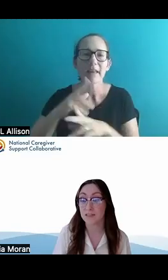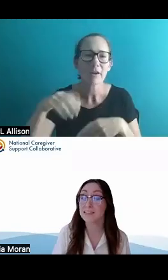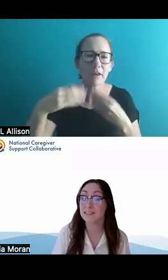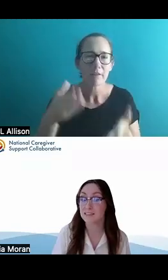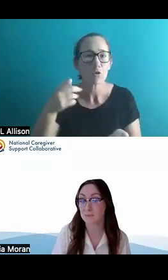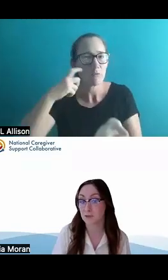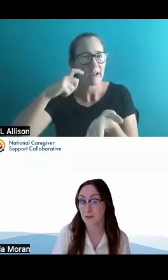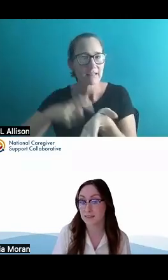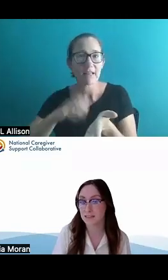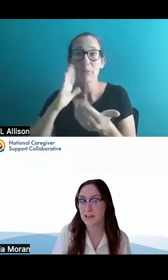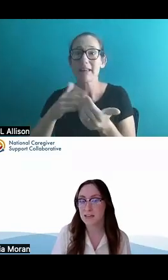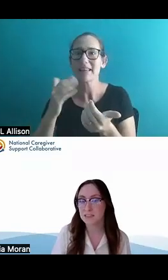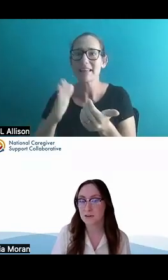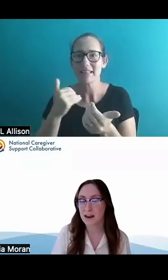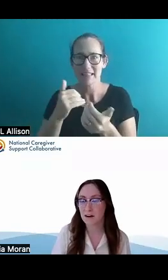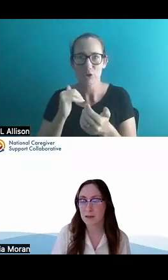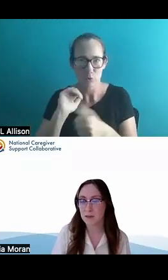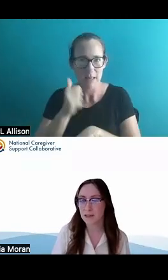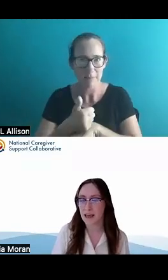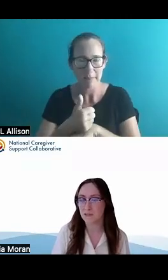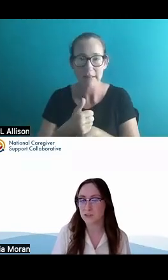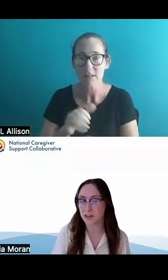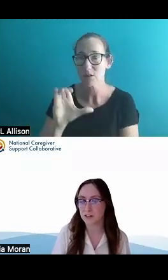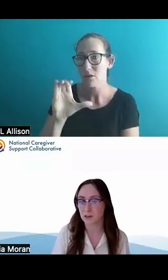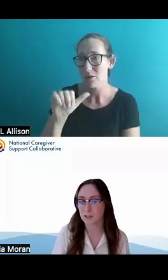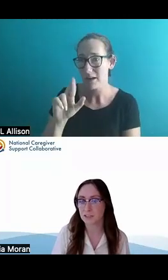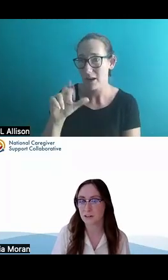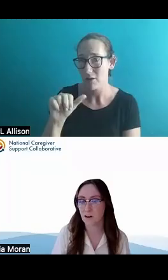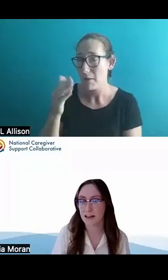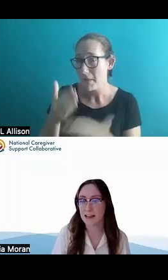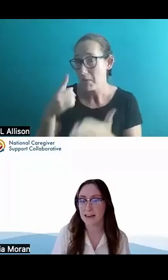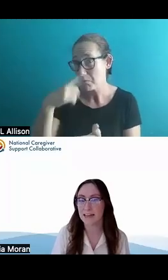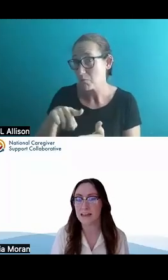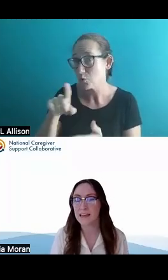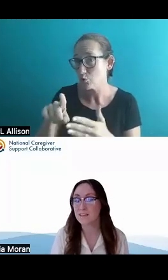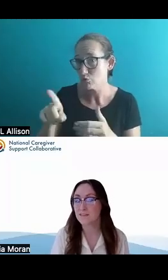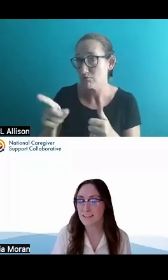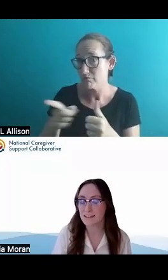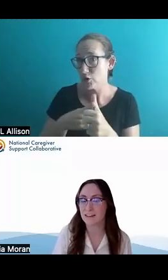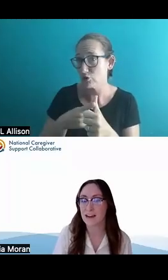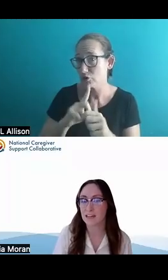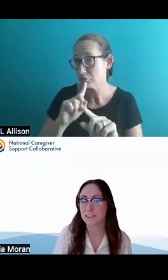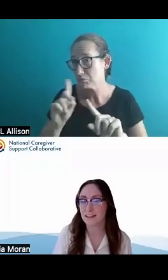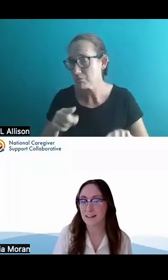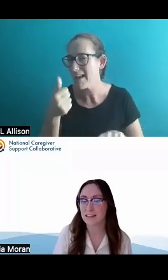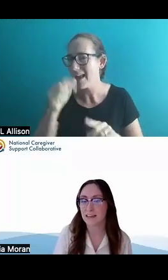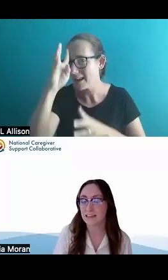be easy to implement? So Cara, maybe we could have you share first on any innovation that USAging has